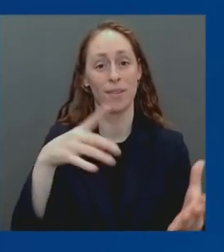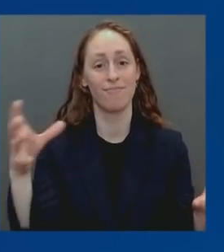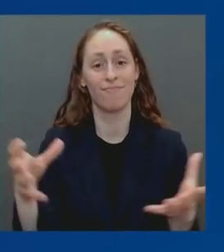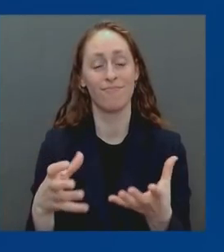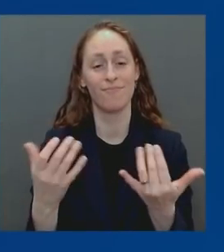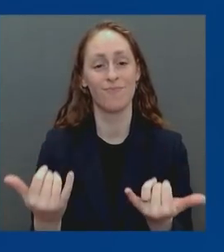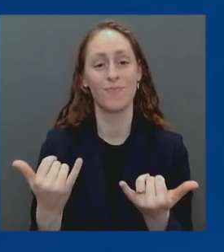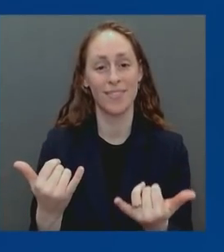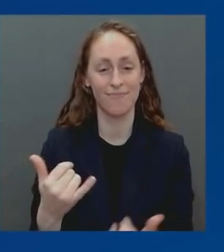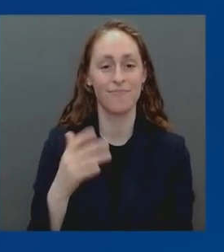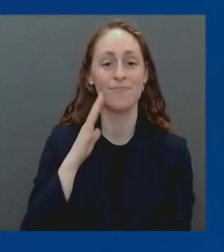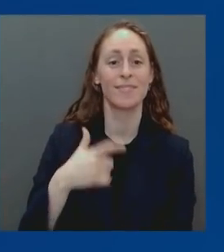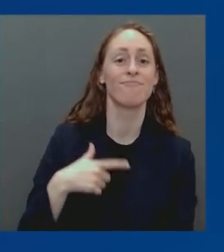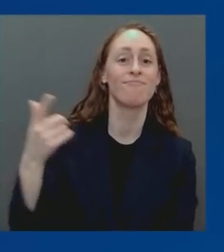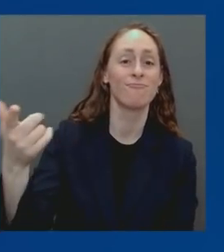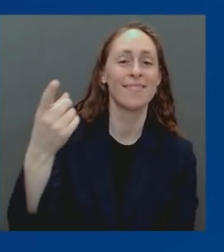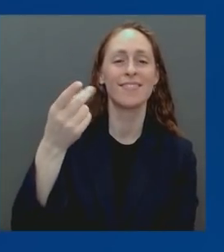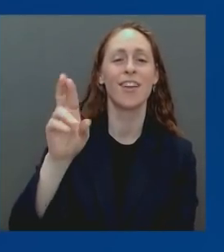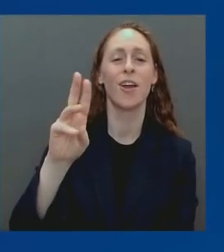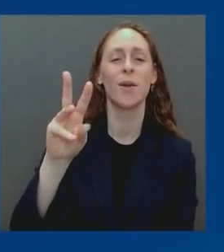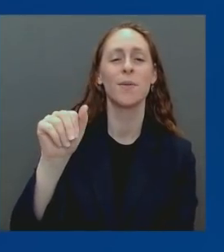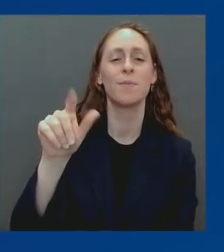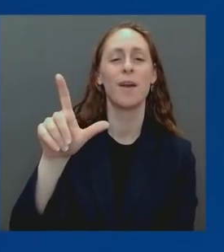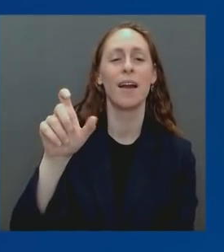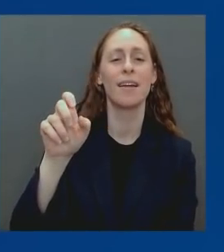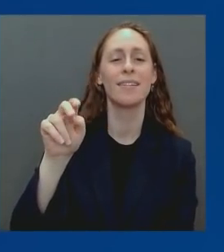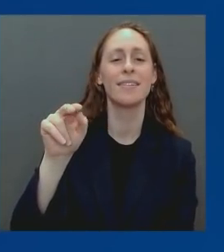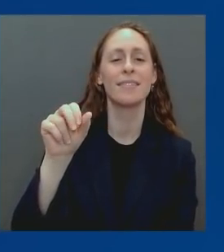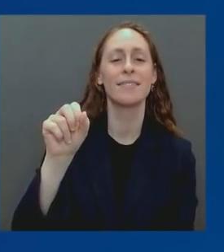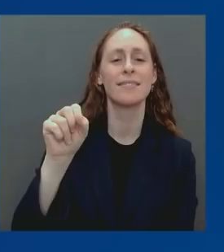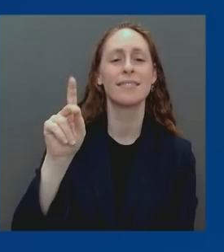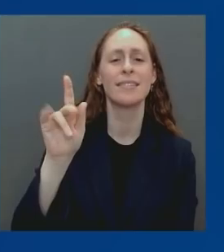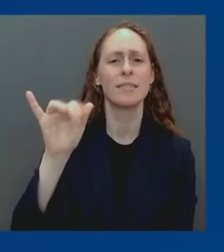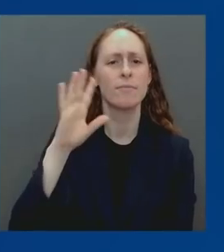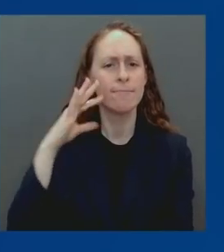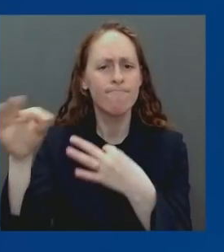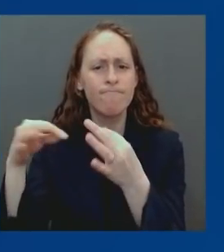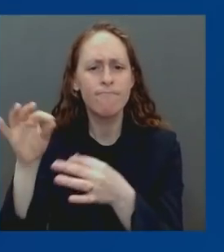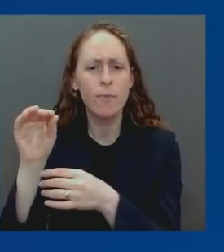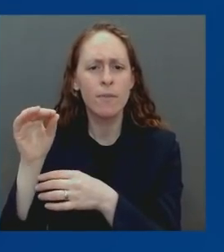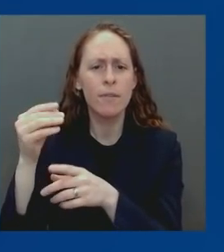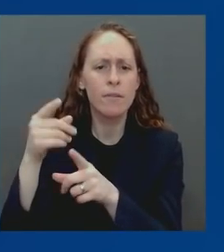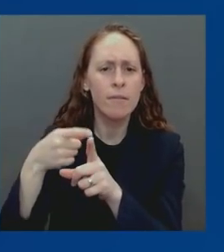Dr. Fauci will present the latest science, and Dr. Murthy will discuss Pfizer's vaccine